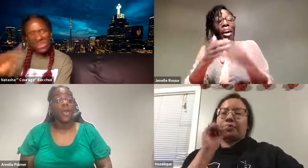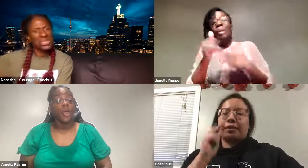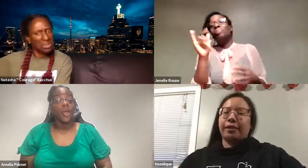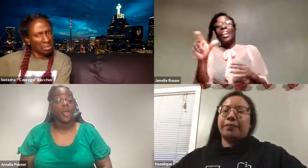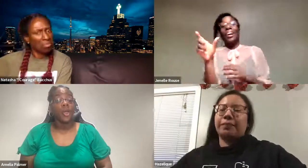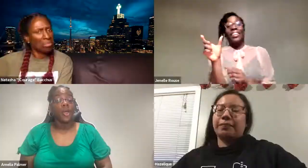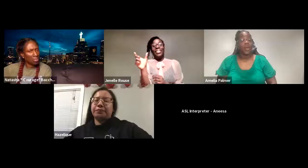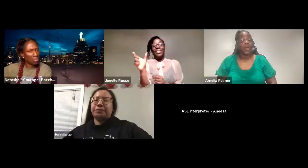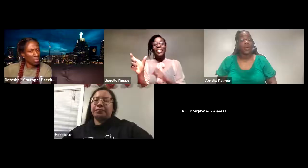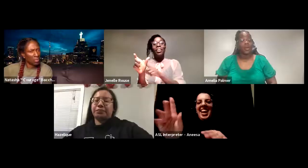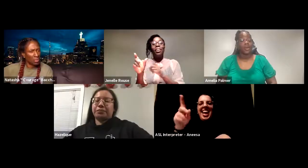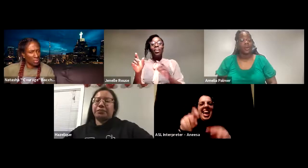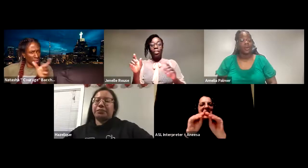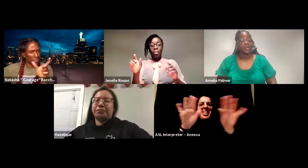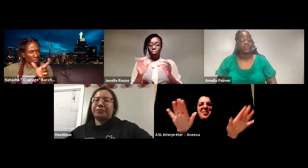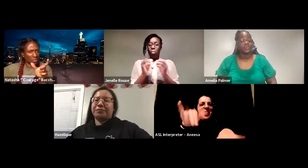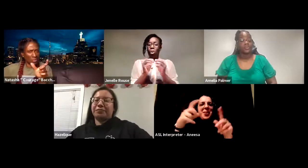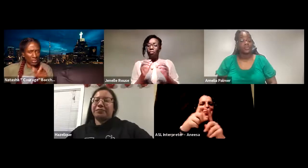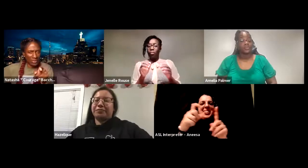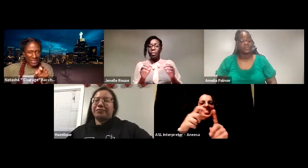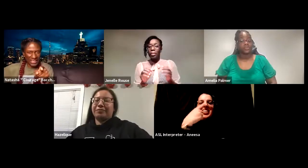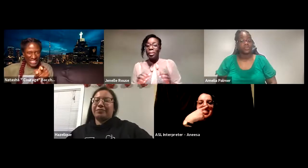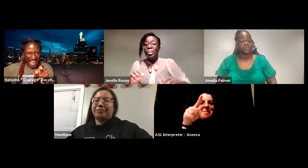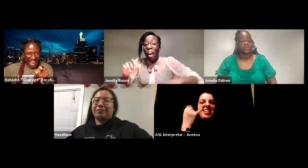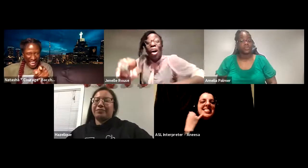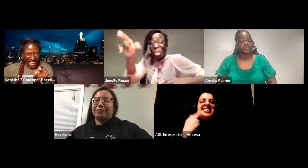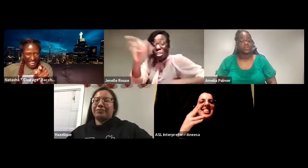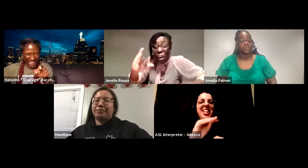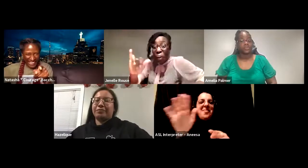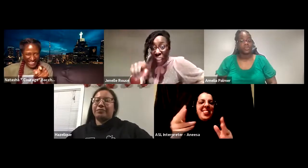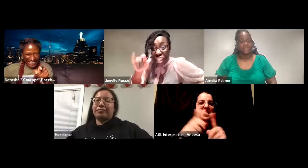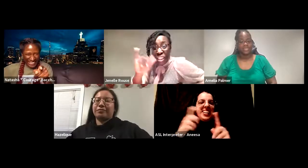hold on the interpreter needs to have to clarify that word. sorry do you mind clarify that word?